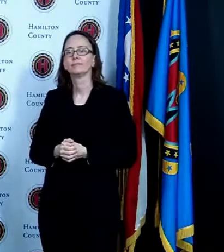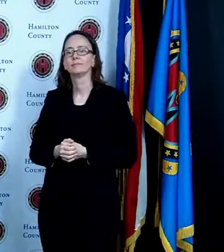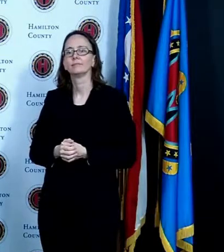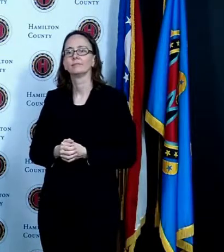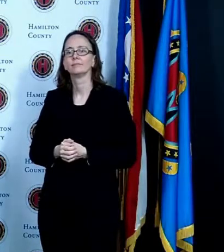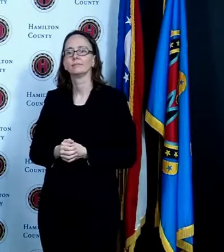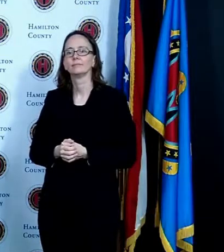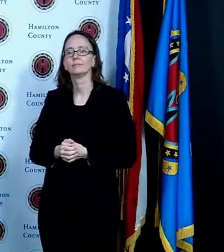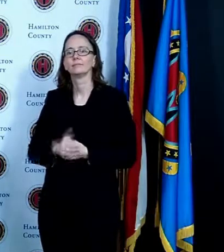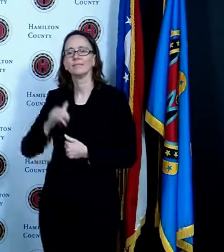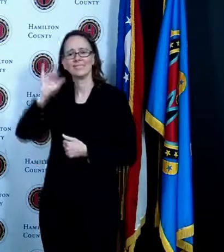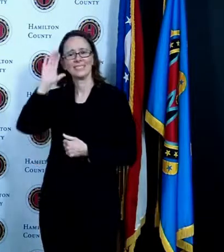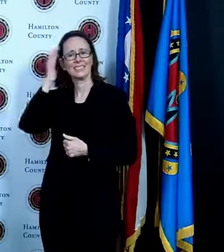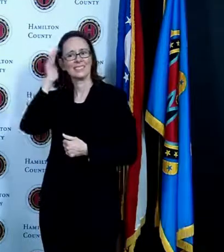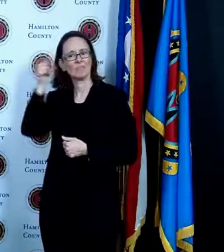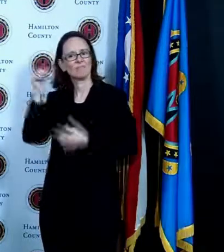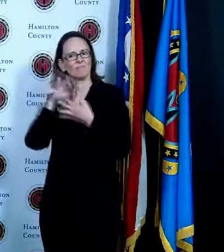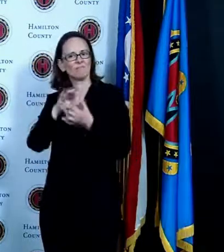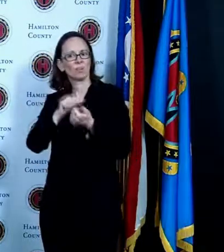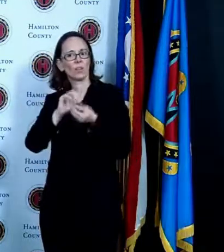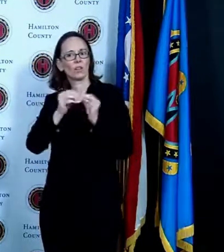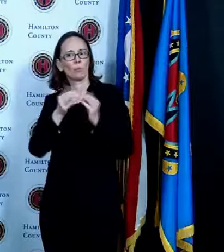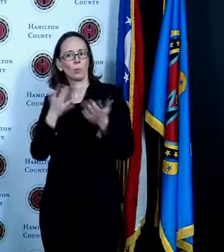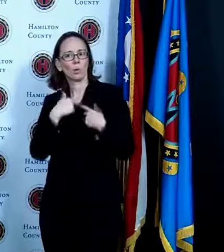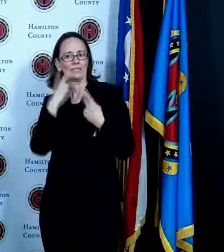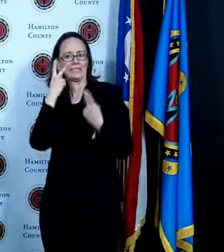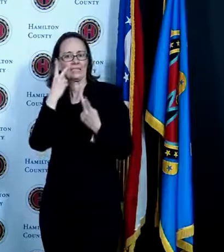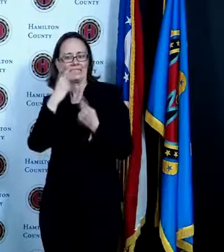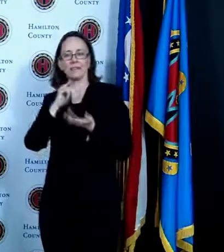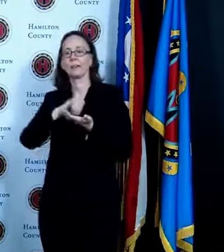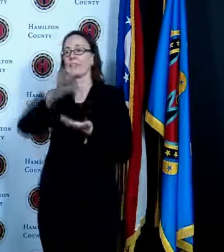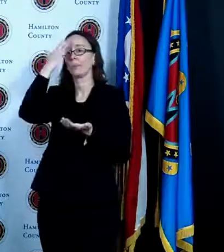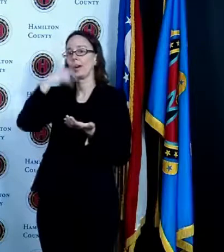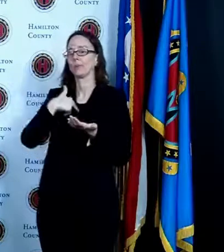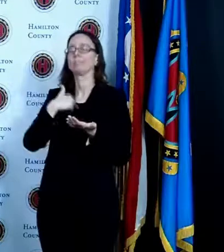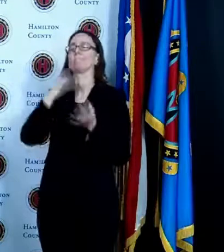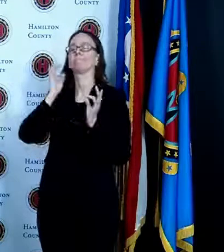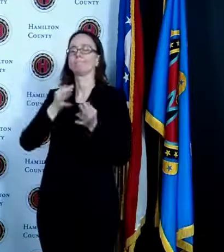because I just want to provide a little bit more context related to what we know